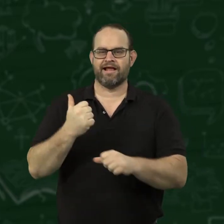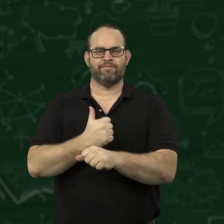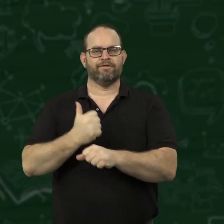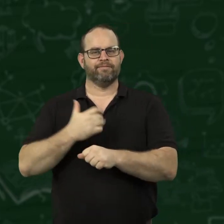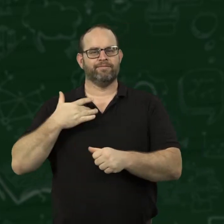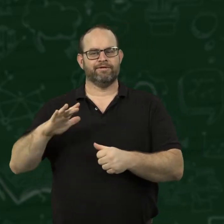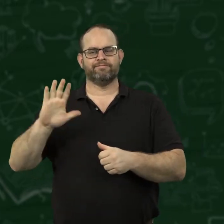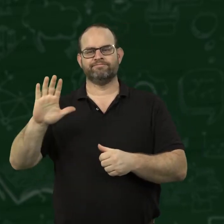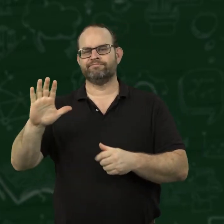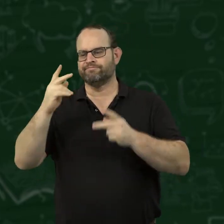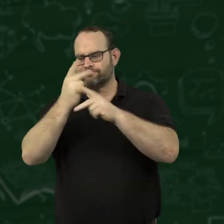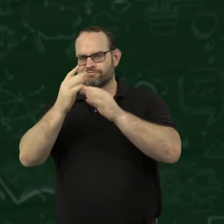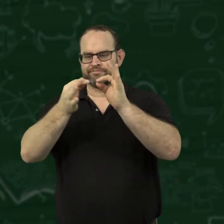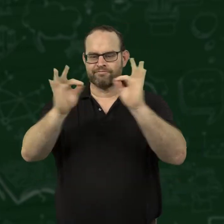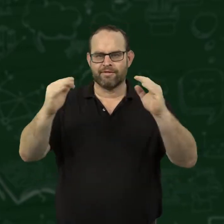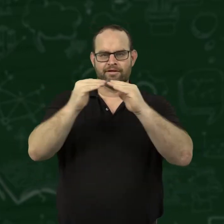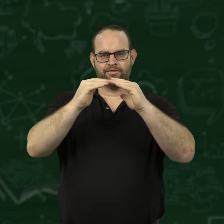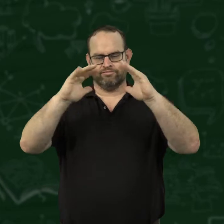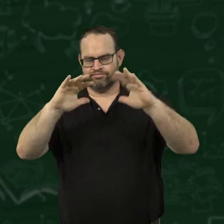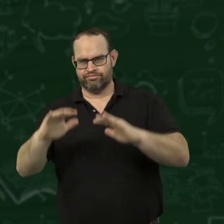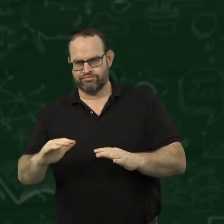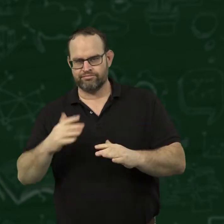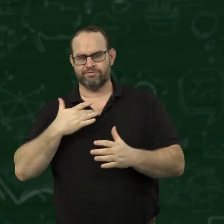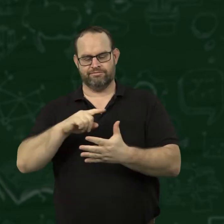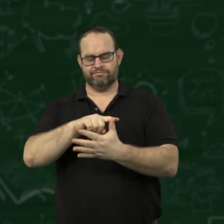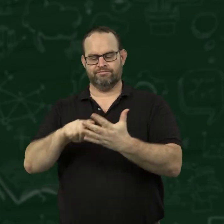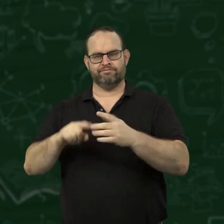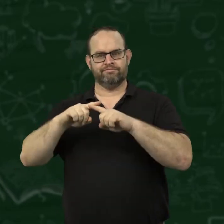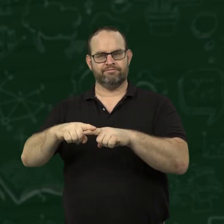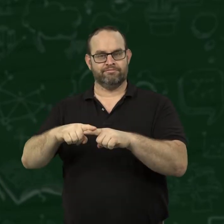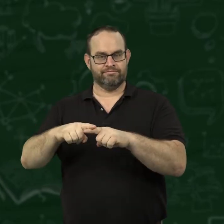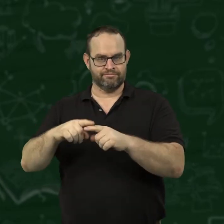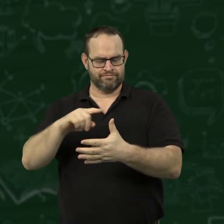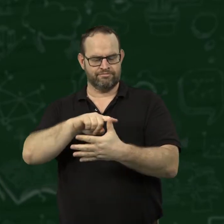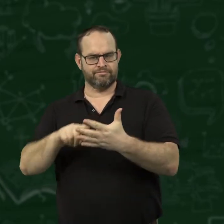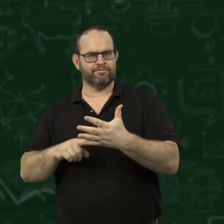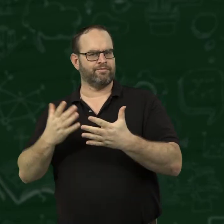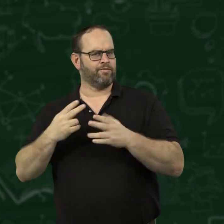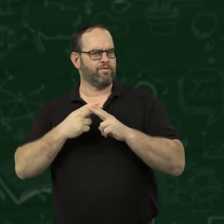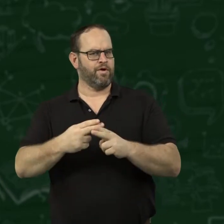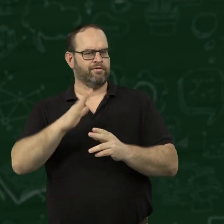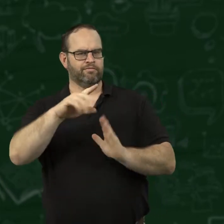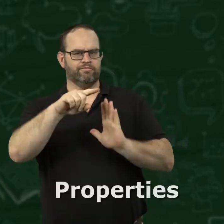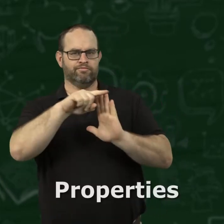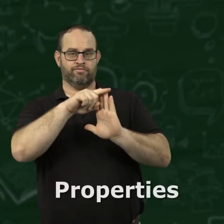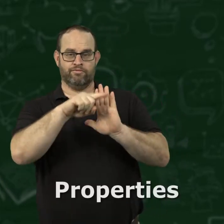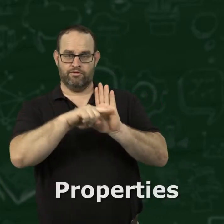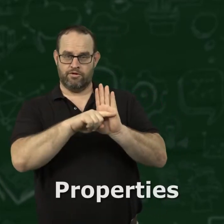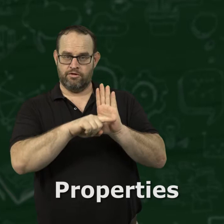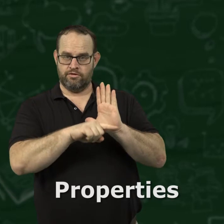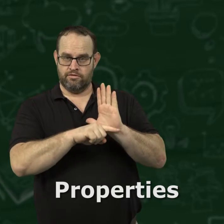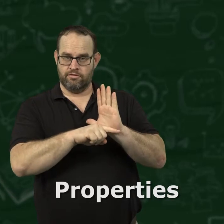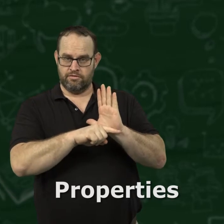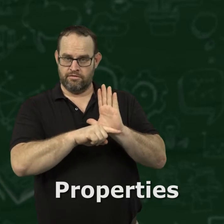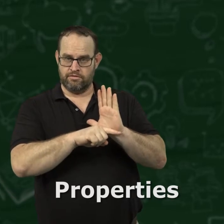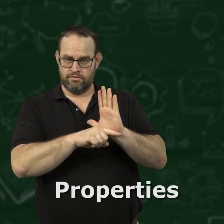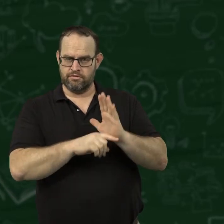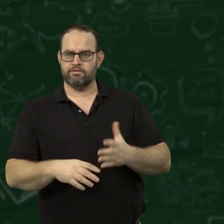Algebra focuses on expressions and equations and follows certain algebraic properties.